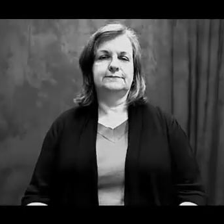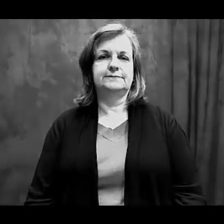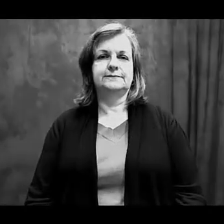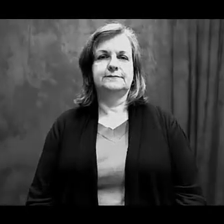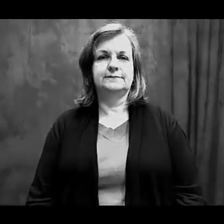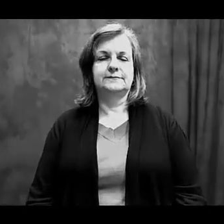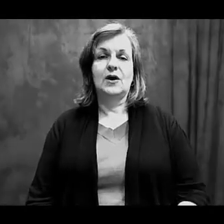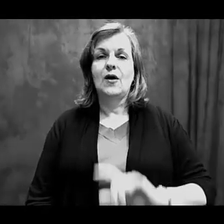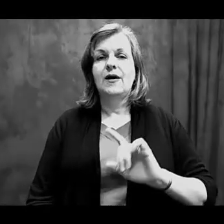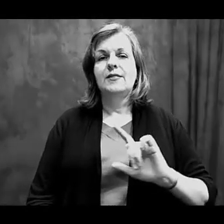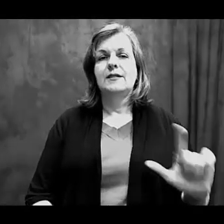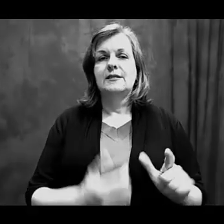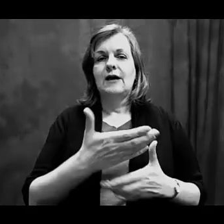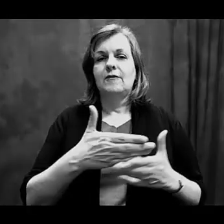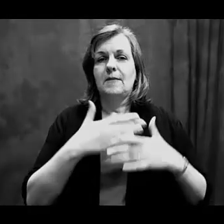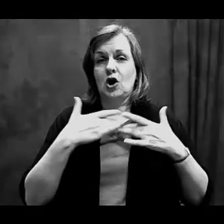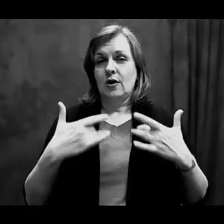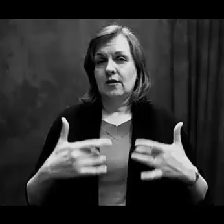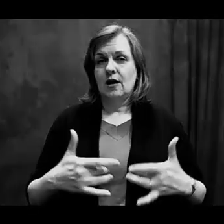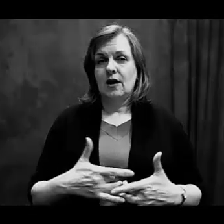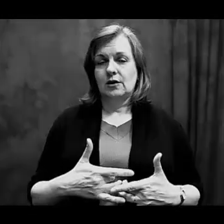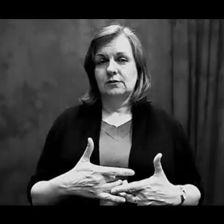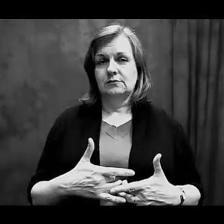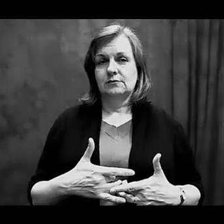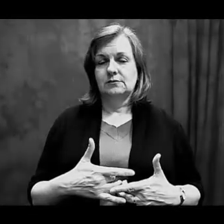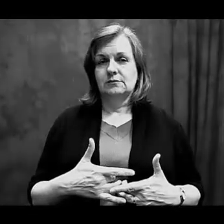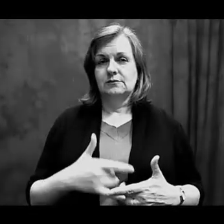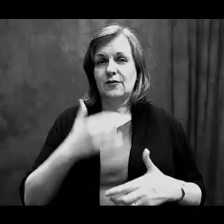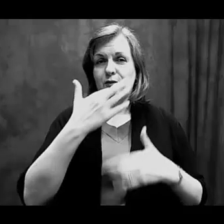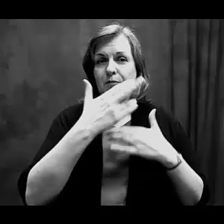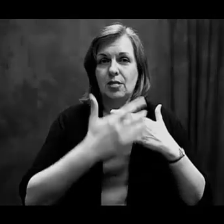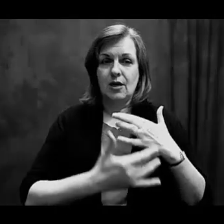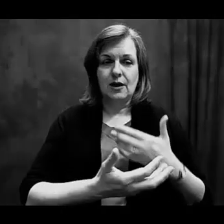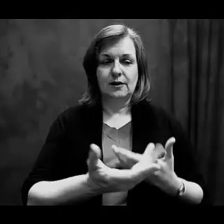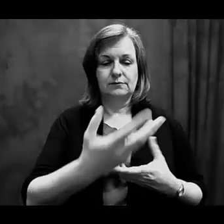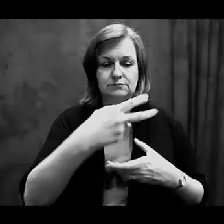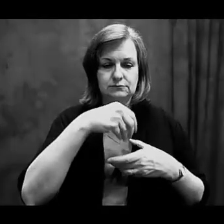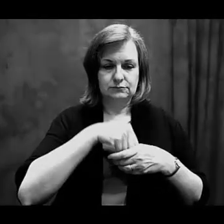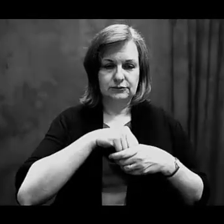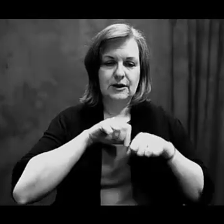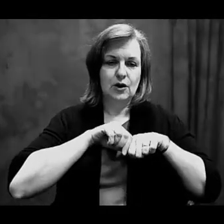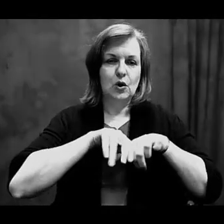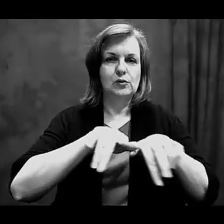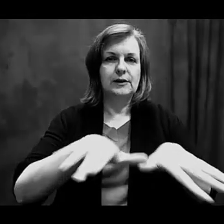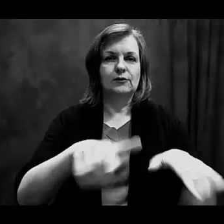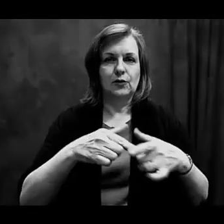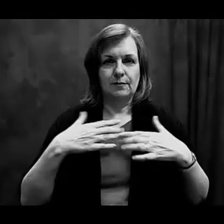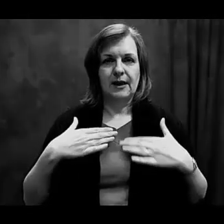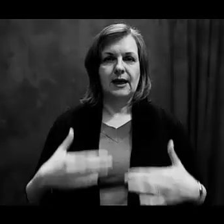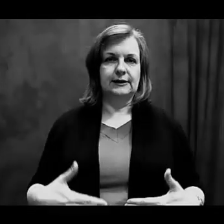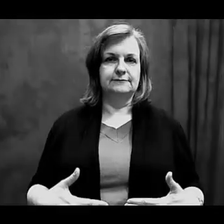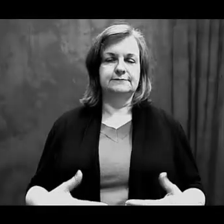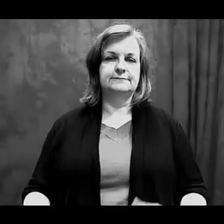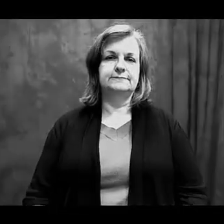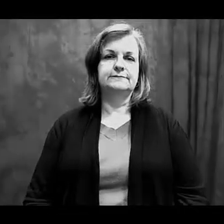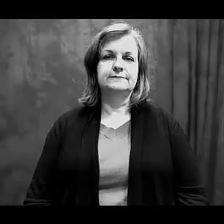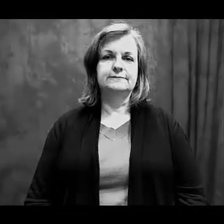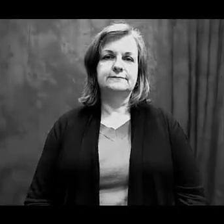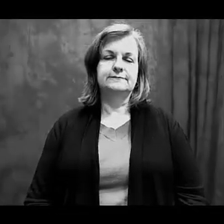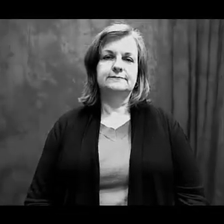and eventually get pumped out to the body so the left side of the heart